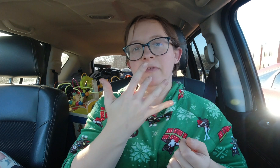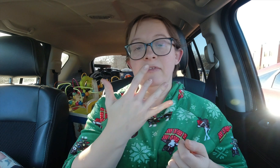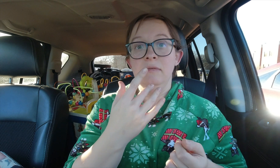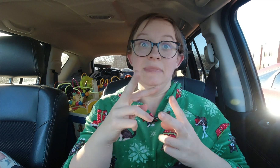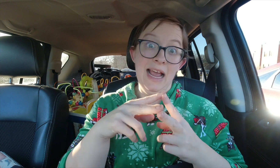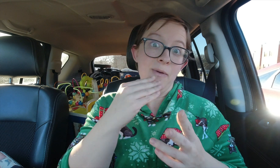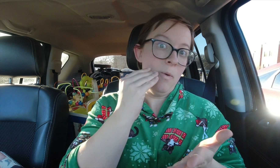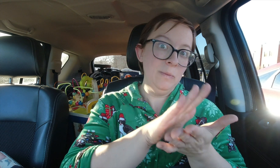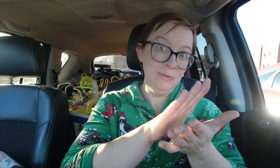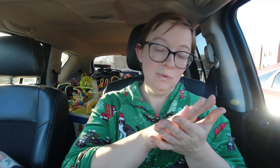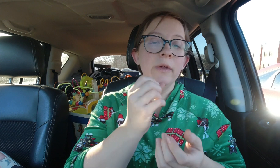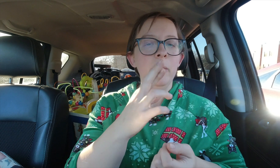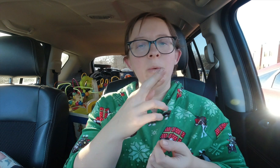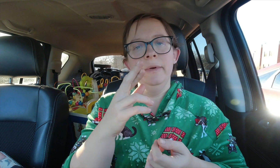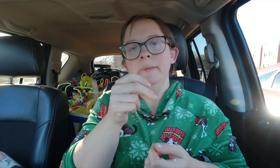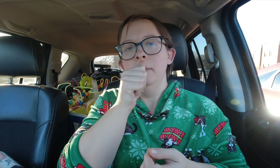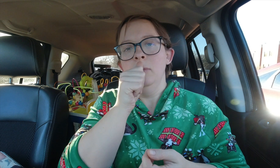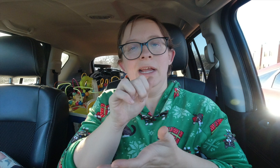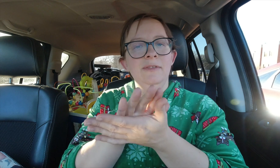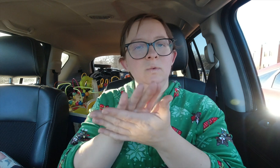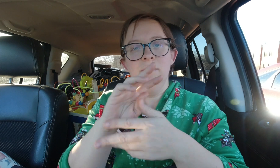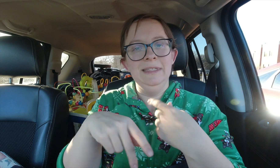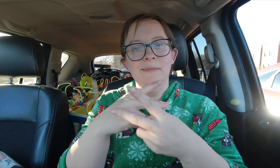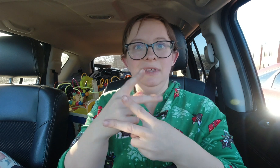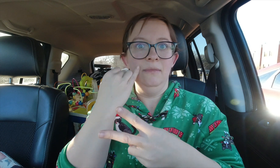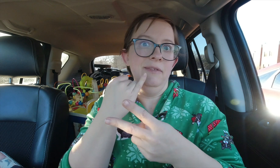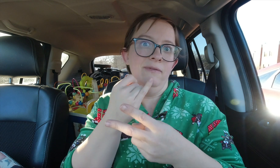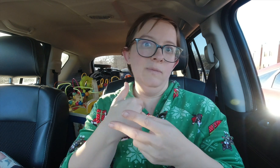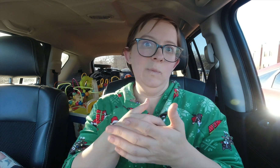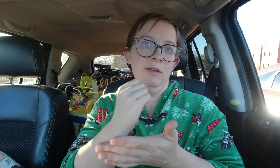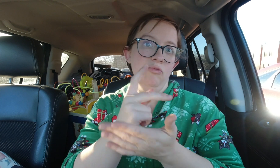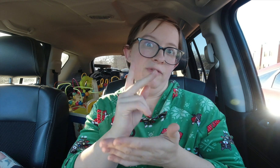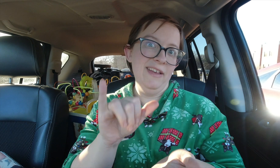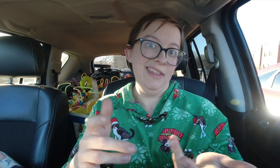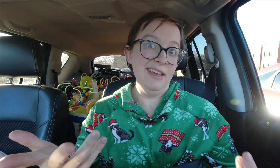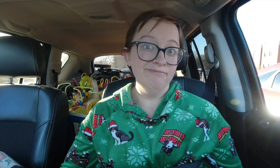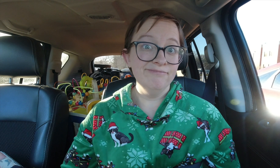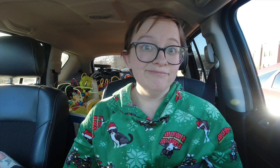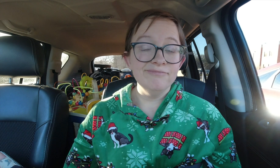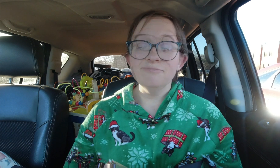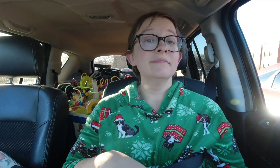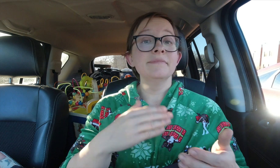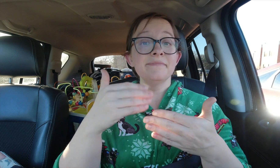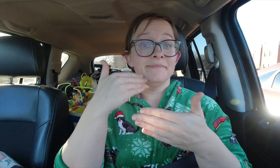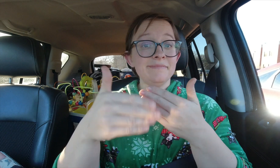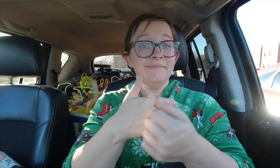But I would prefer either homeschooling or private schooling. Some sort of private if we can get one we like.